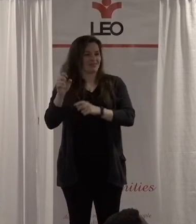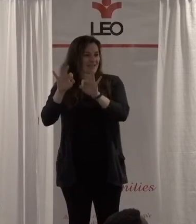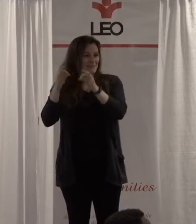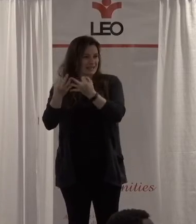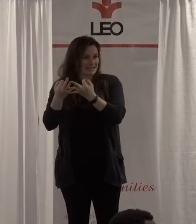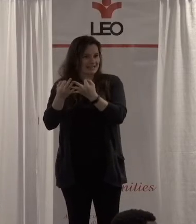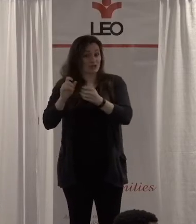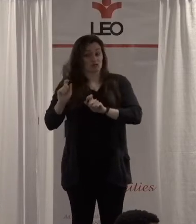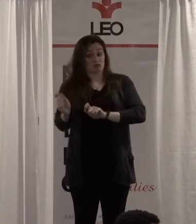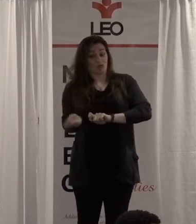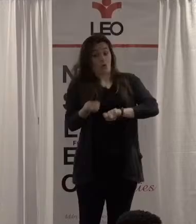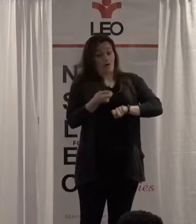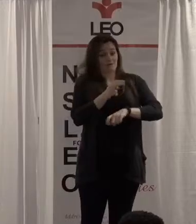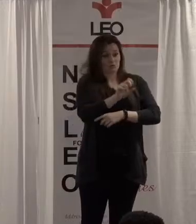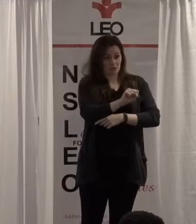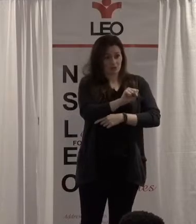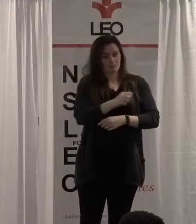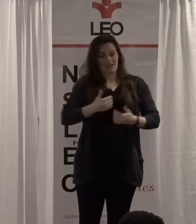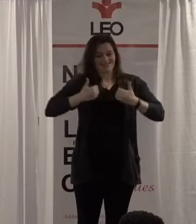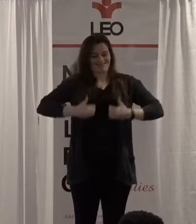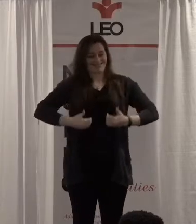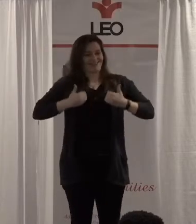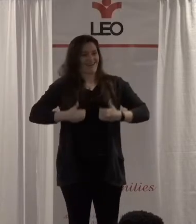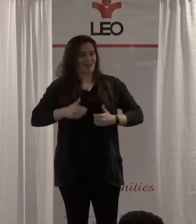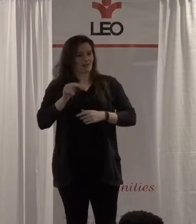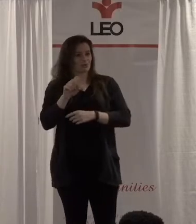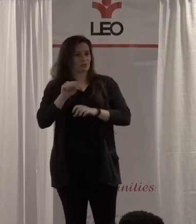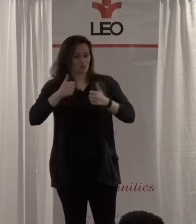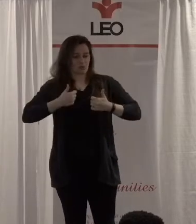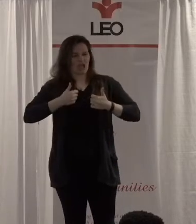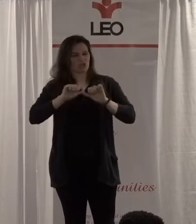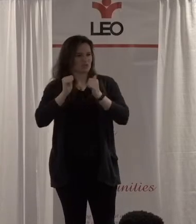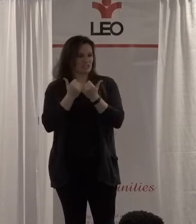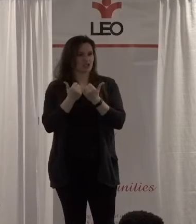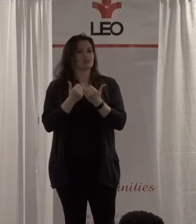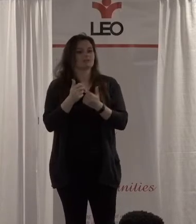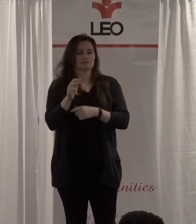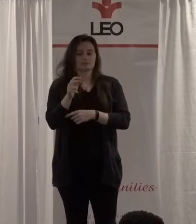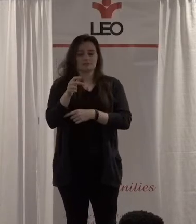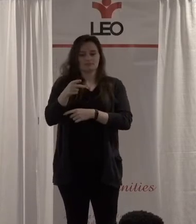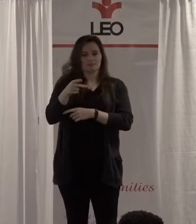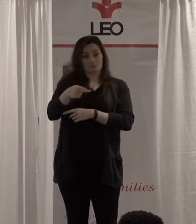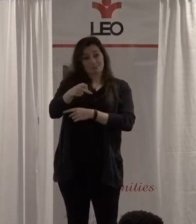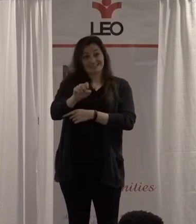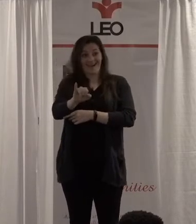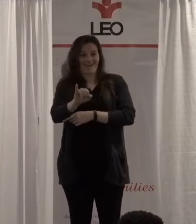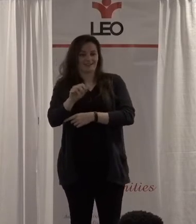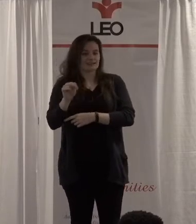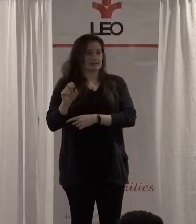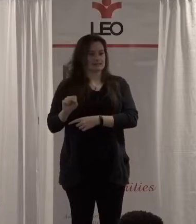AND LUNG NOVA SCOTIA ASSOCIATION OF NOVA SCOTIA AND PRINCE EDWARD ISLAND,